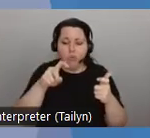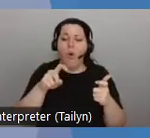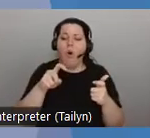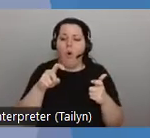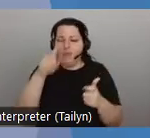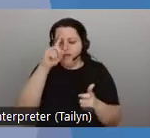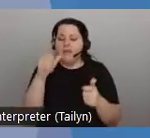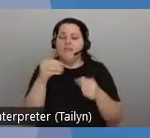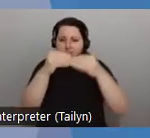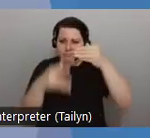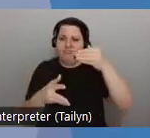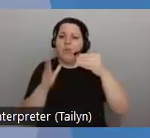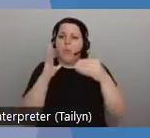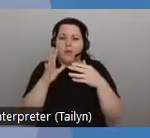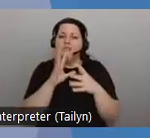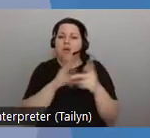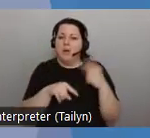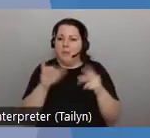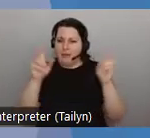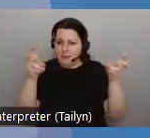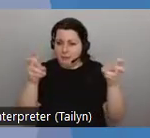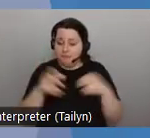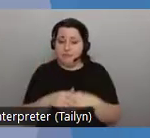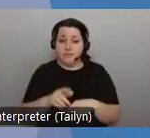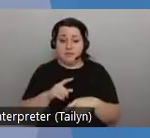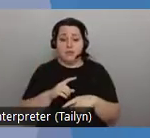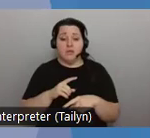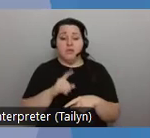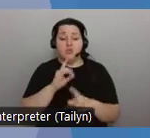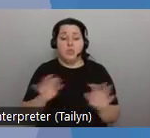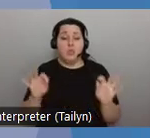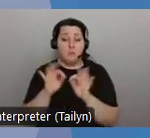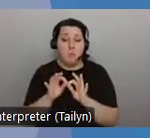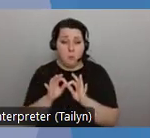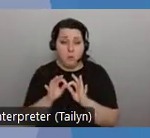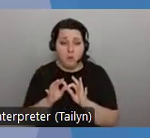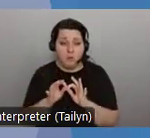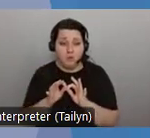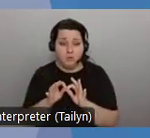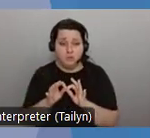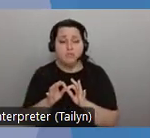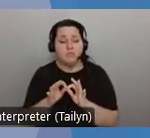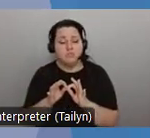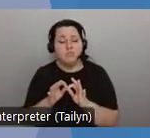and make it larger our eyes are drawn to it and you naturally think that OK, everything